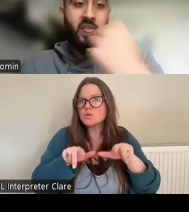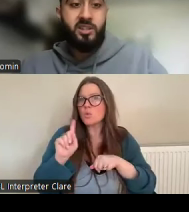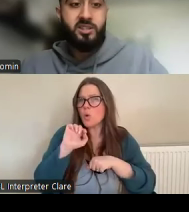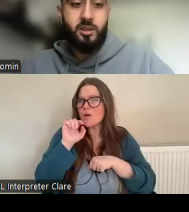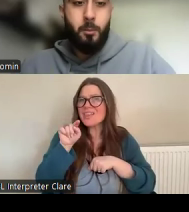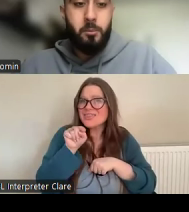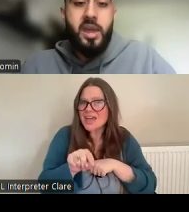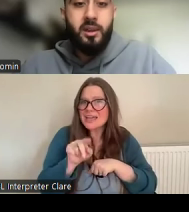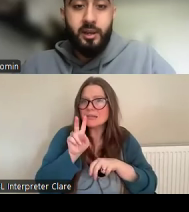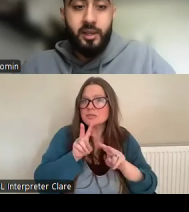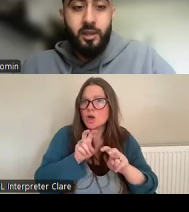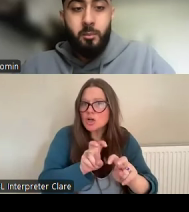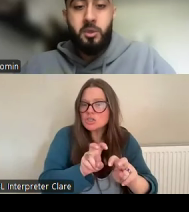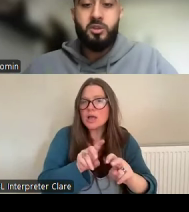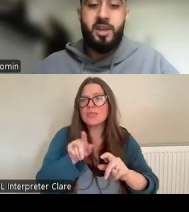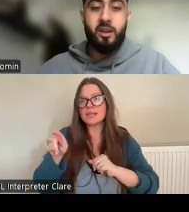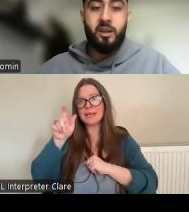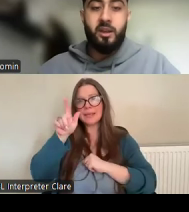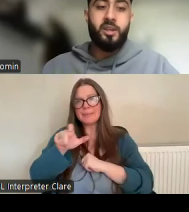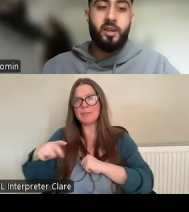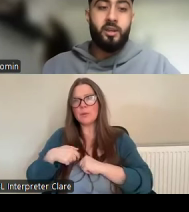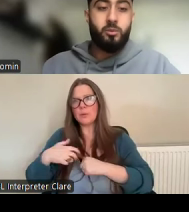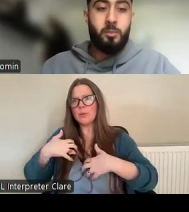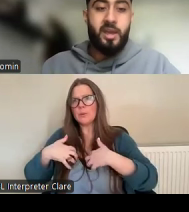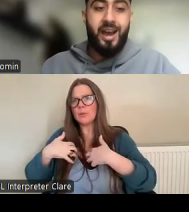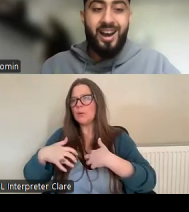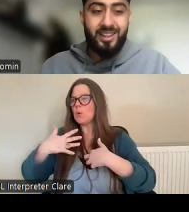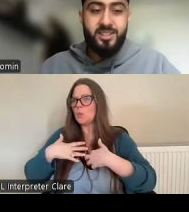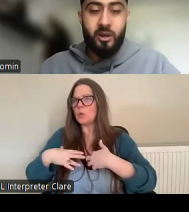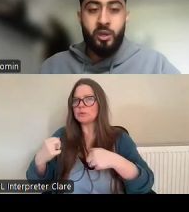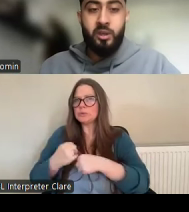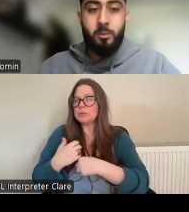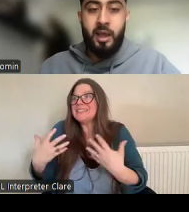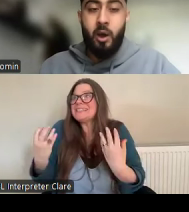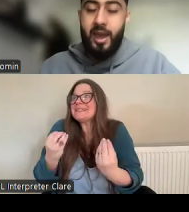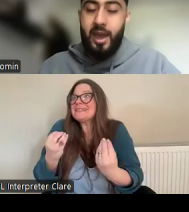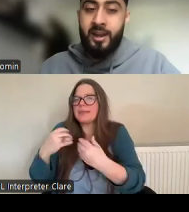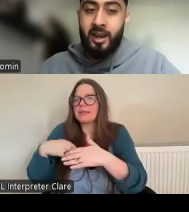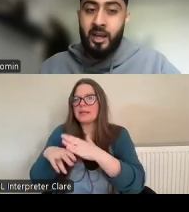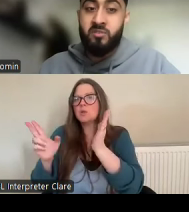That's mainly because then we can make ads and we can make our headlines